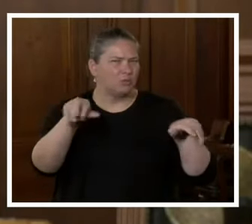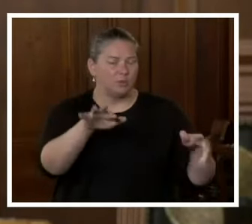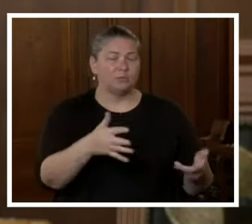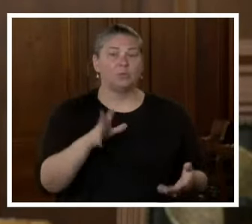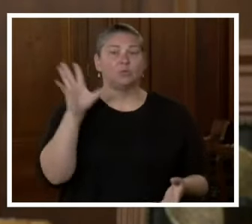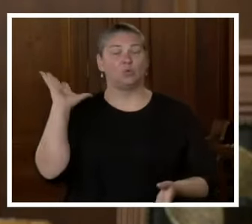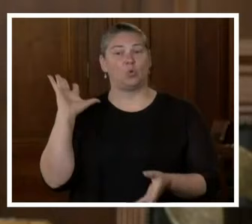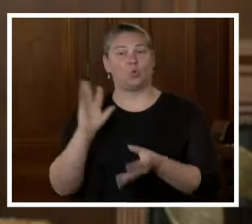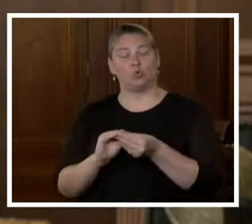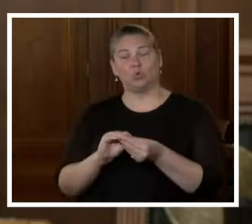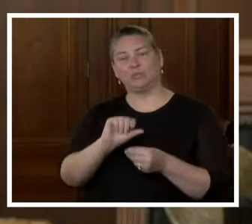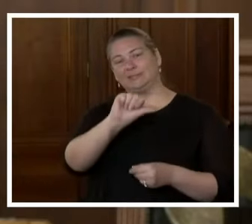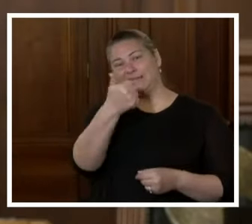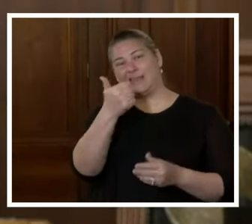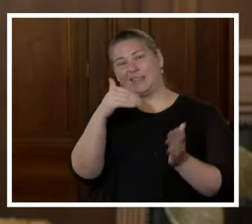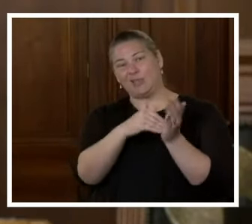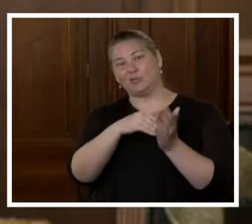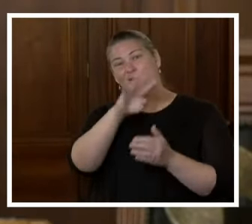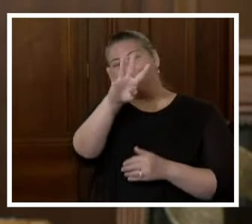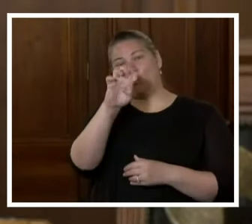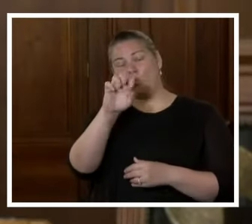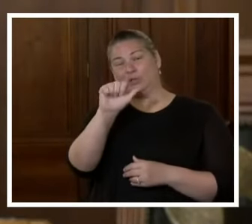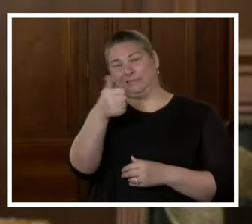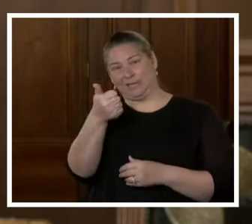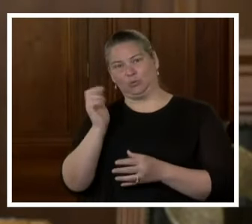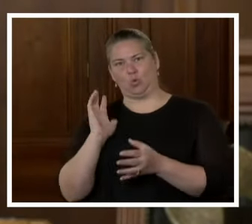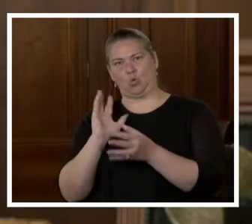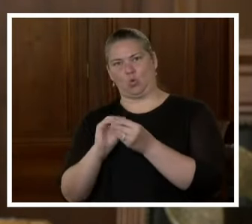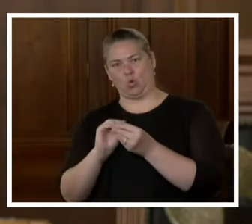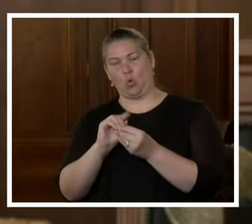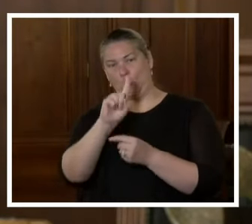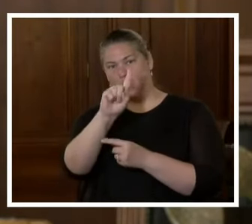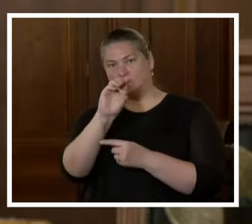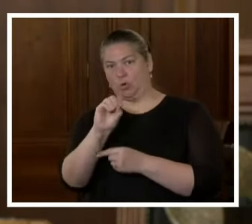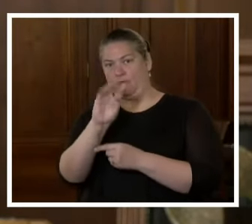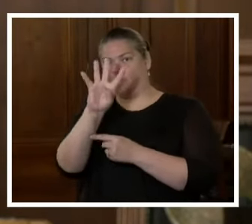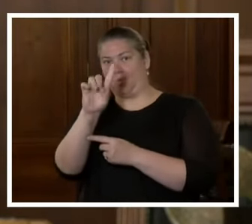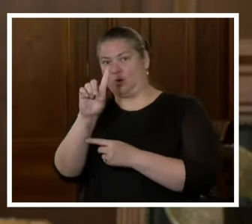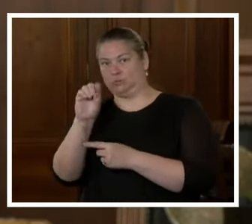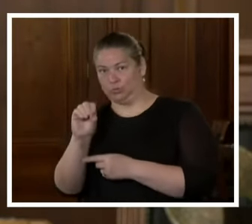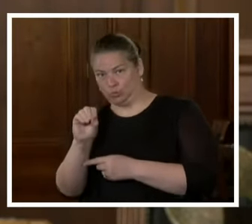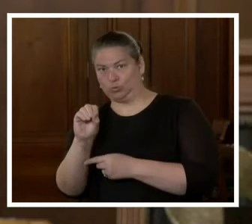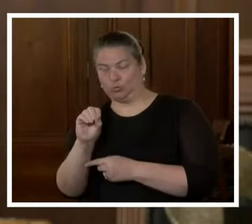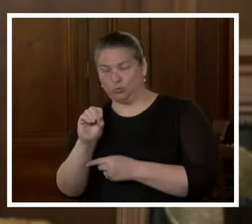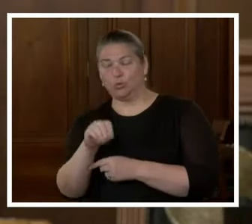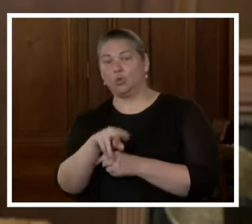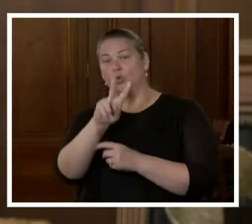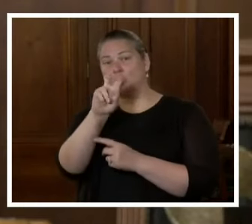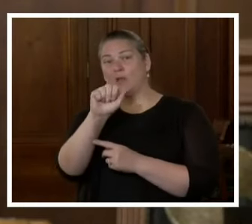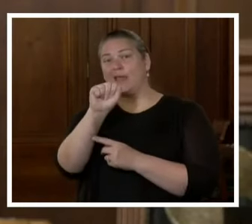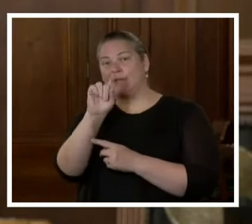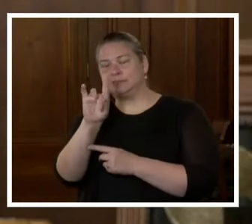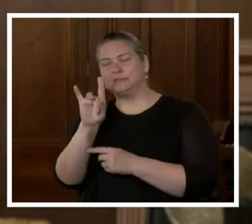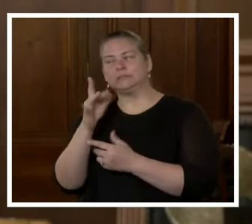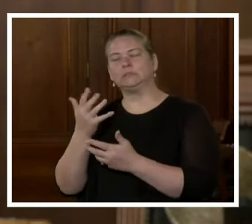TESTS. AS WE BEGAN, REMEMBER WE BEGAN THIS WHOLE THING, THERE WASN'T ATTEST.